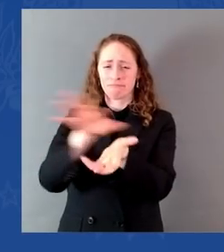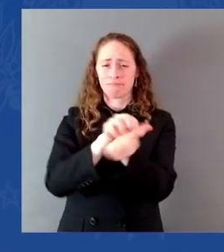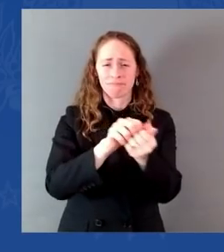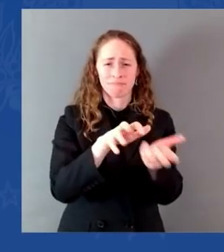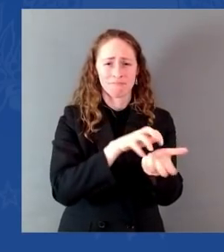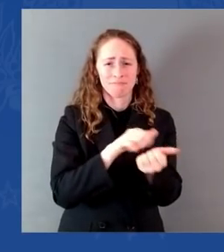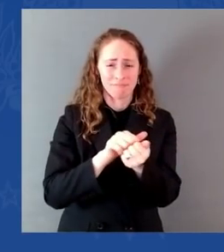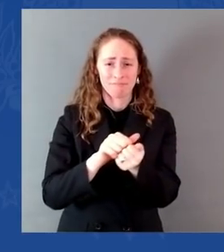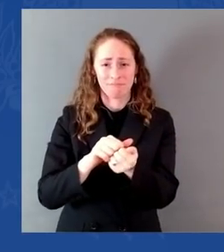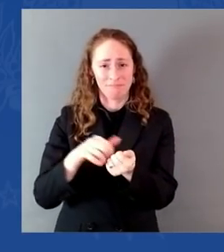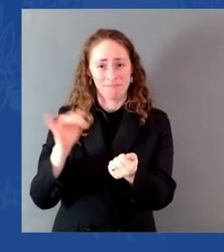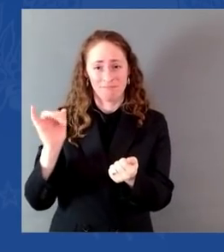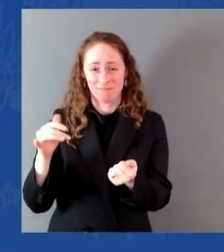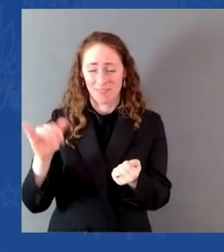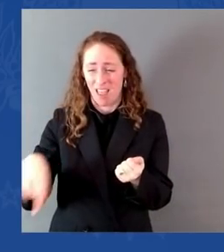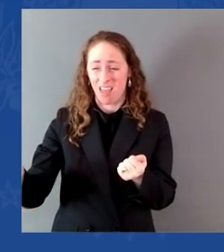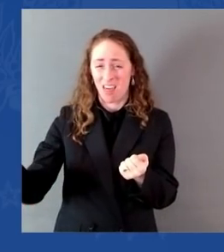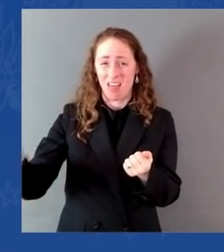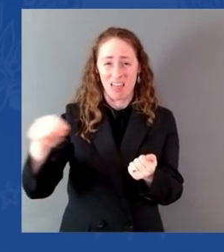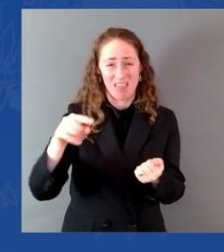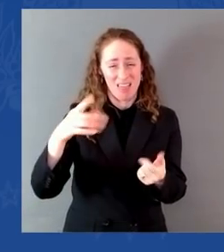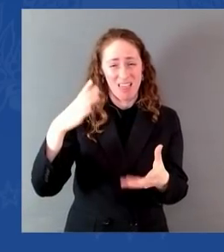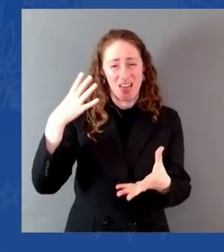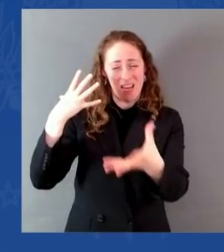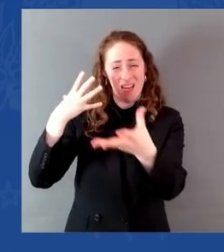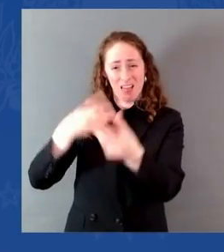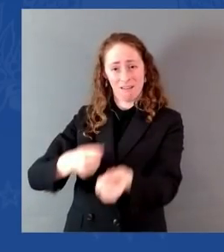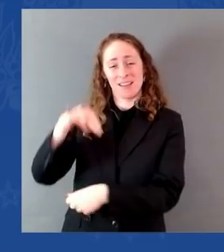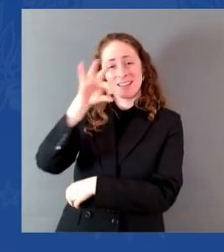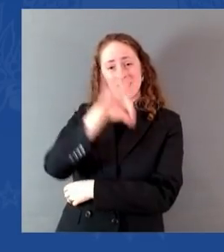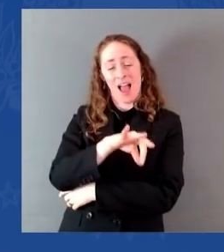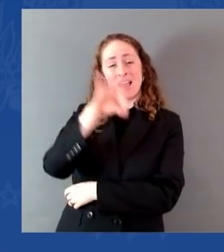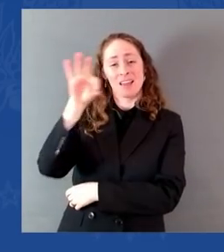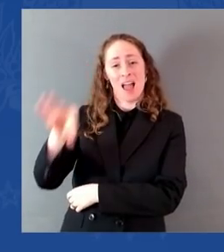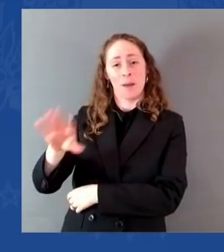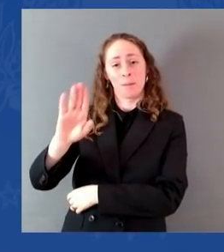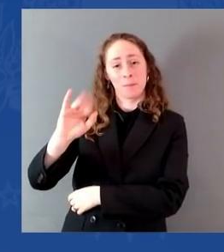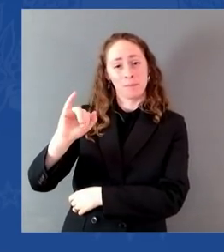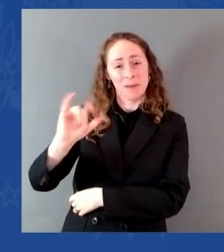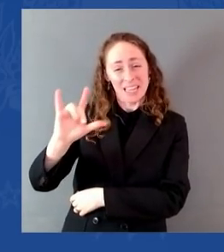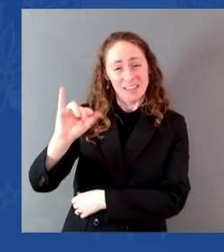And I toured most of it. I was out in California -- you know, more forest burned to the ground --